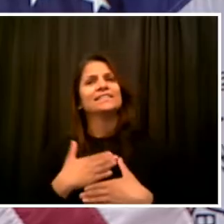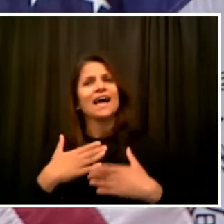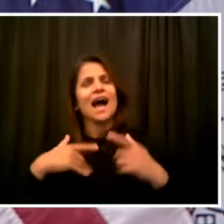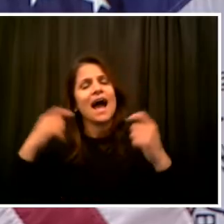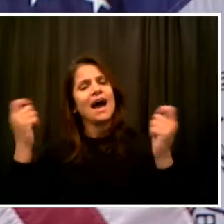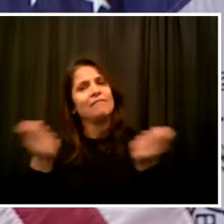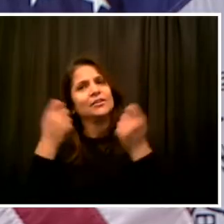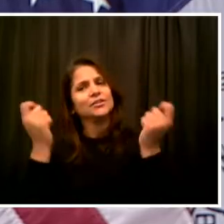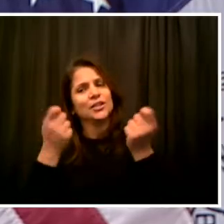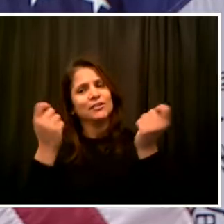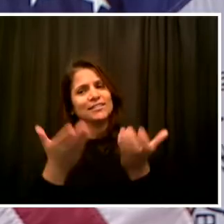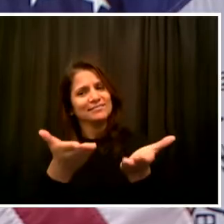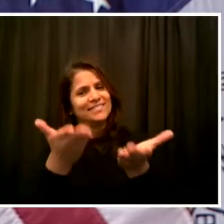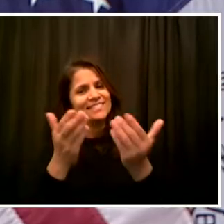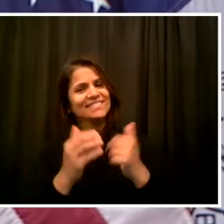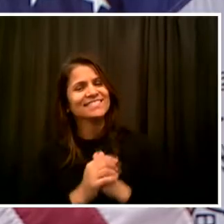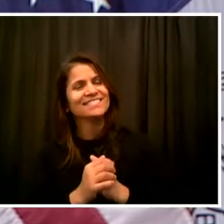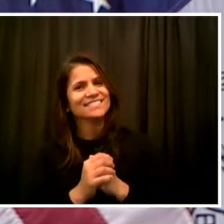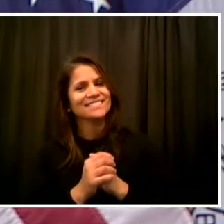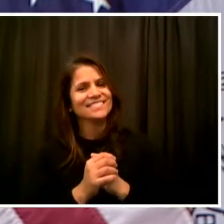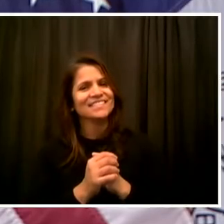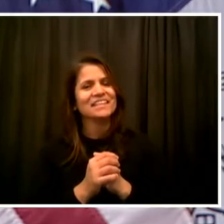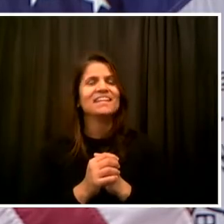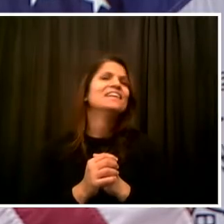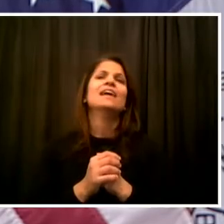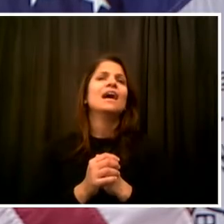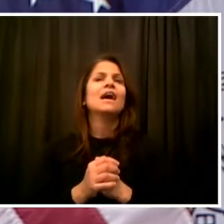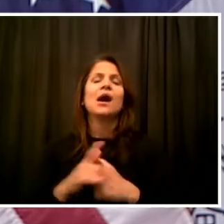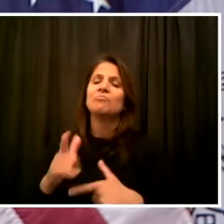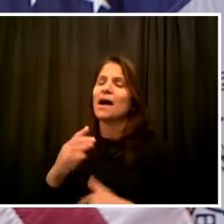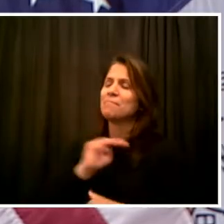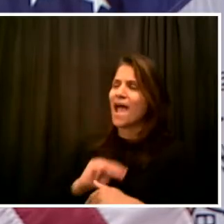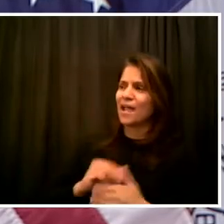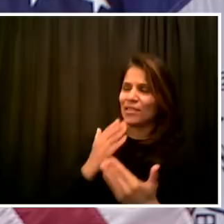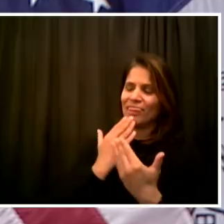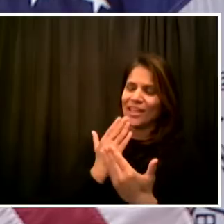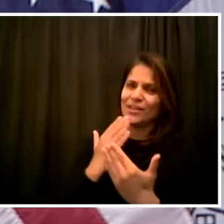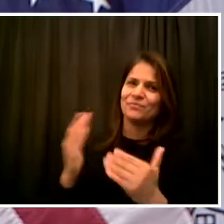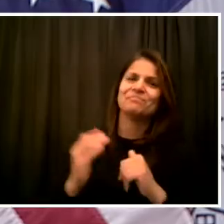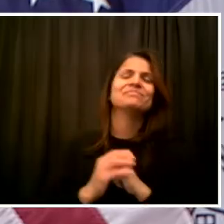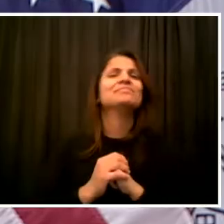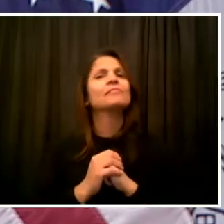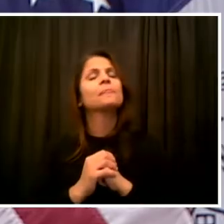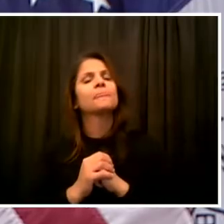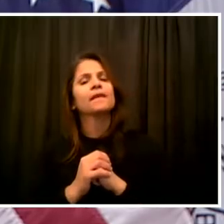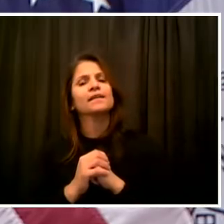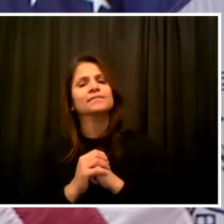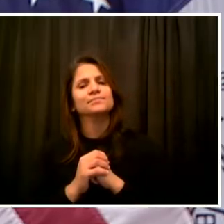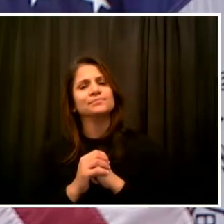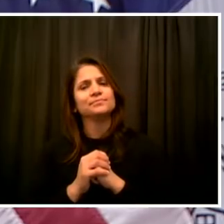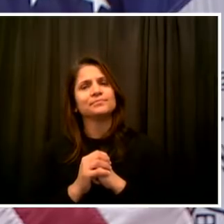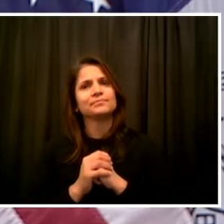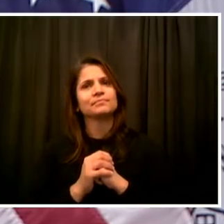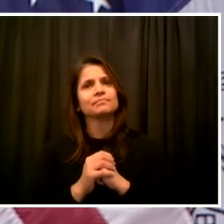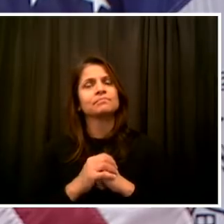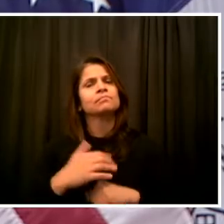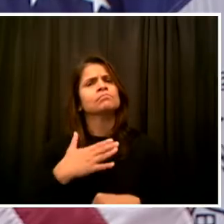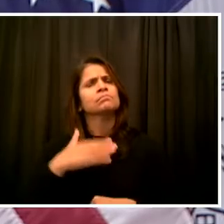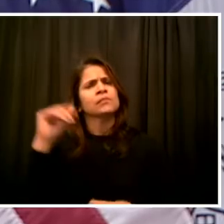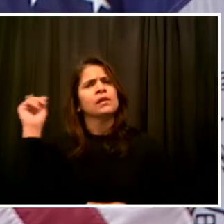AL? HAPPY ANNIVERSARY, MR. MAYOR. THANK YOU, AL. APPRECIATE THA MY QUESTION